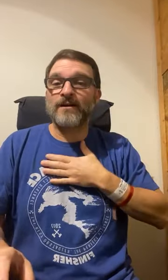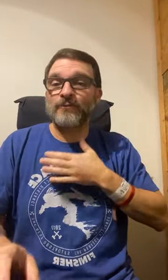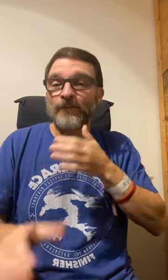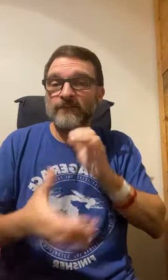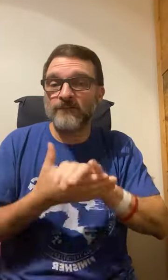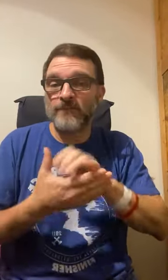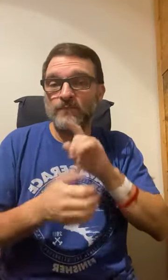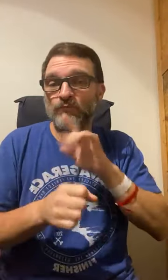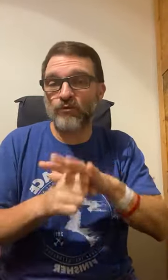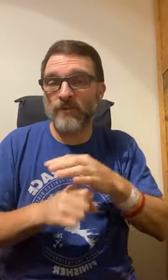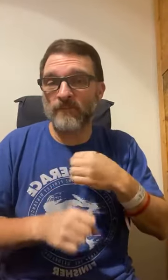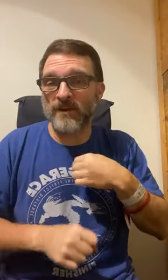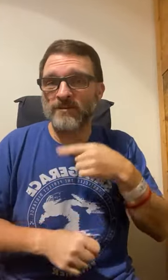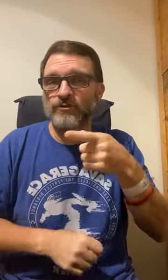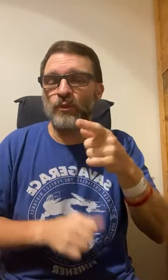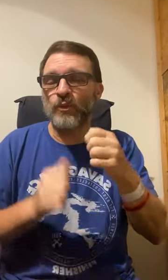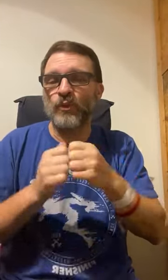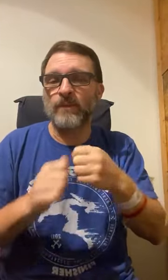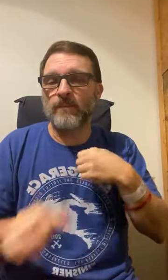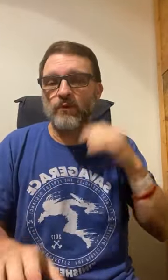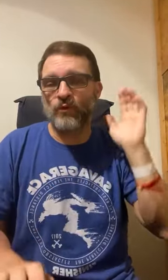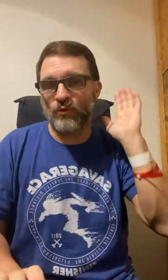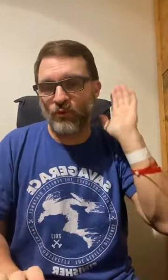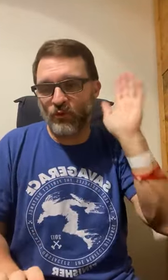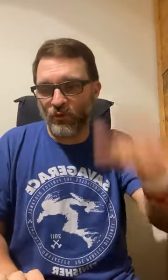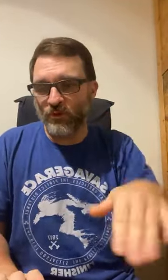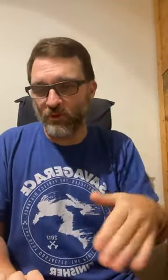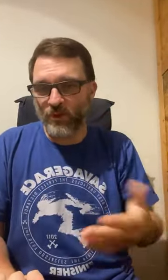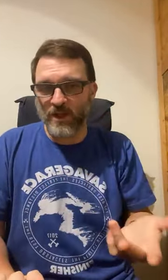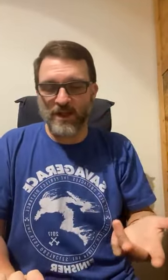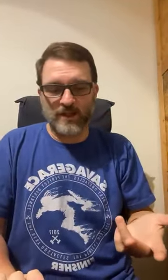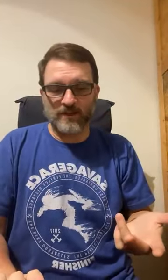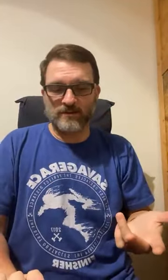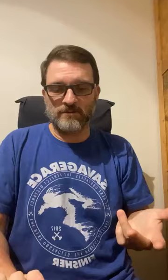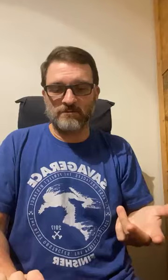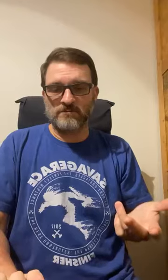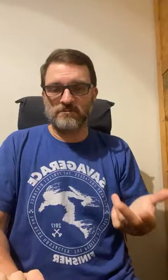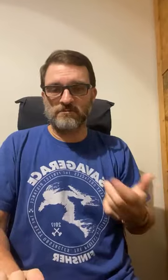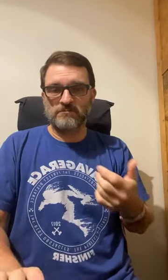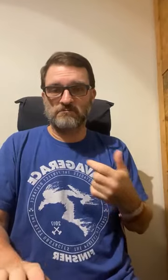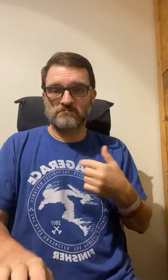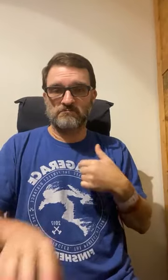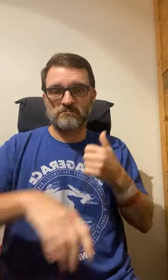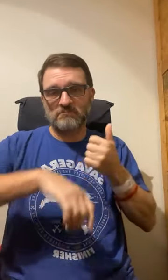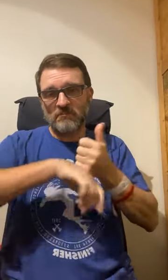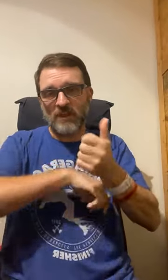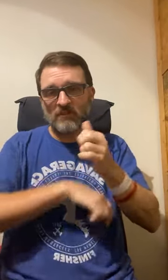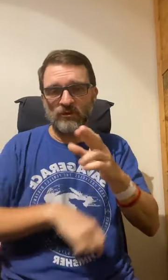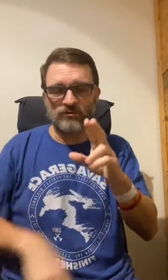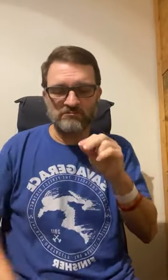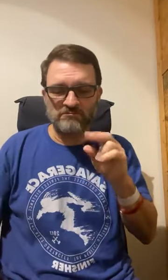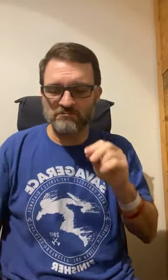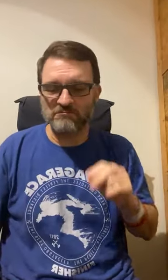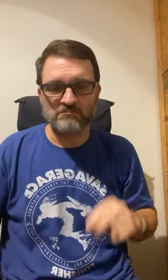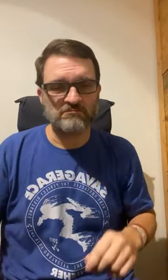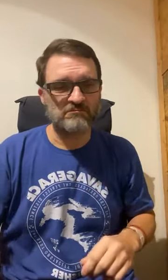My wife promised me that she was with me all the way Do I blame her for anything? No.